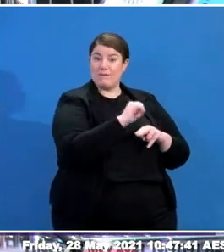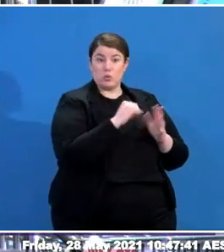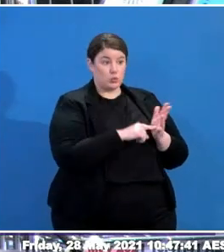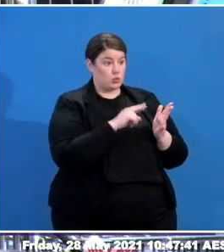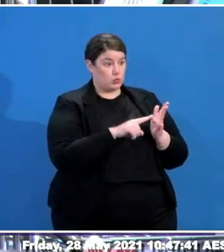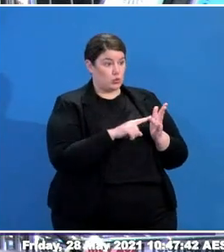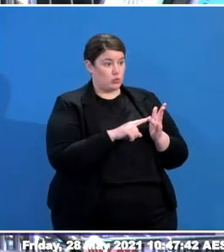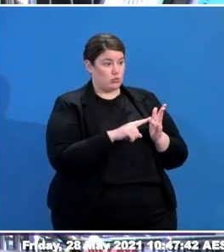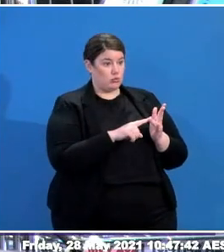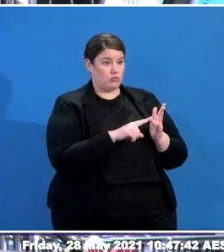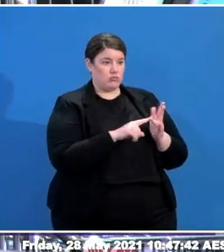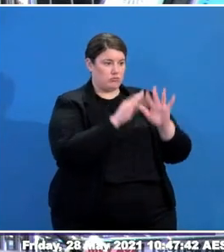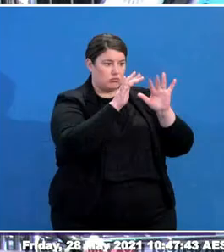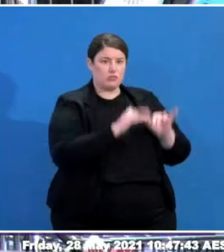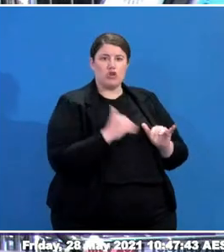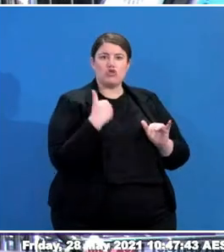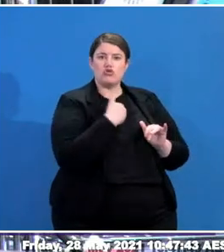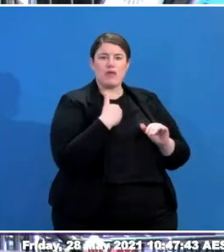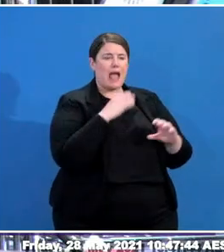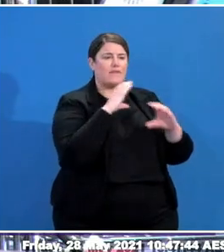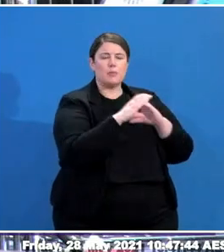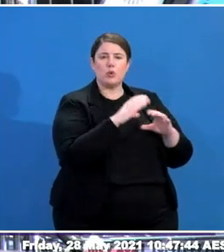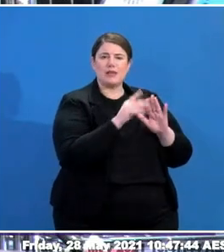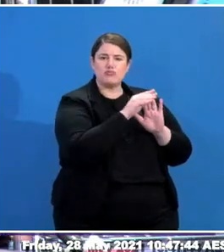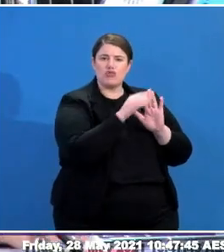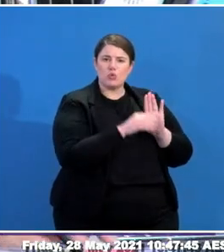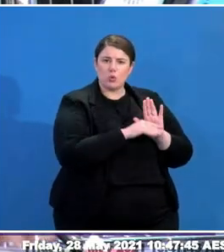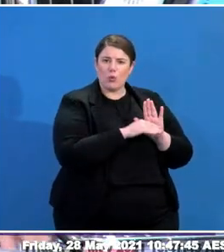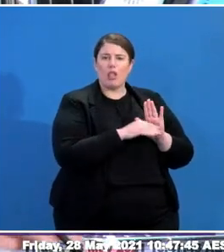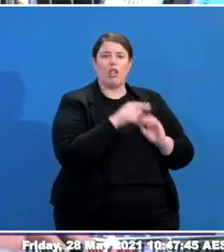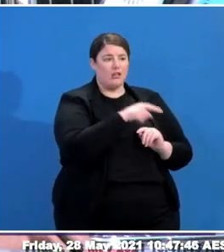their draft action plan and the communications protocol, that it could